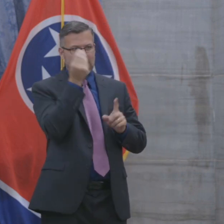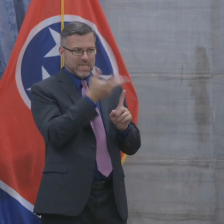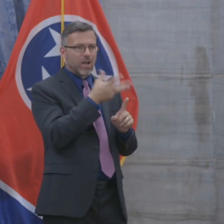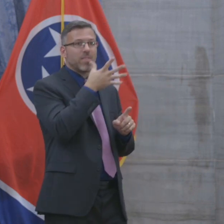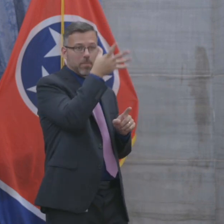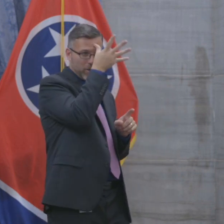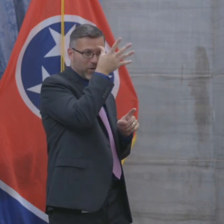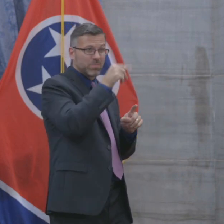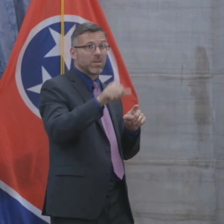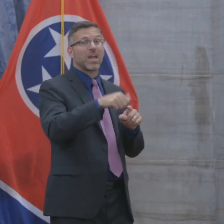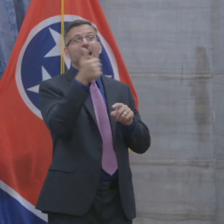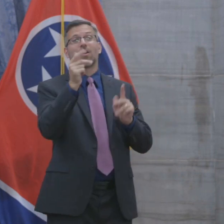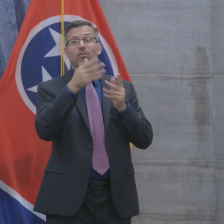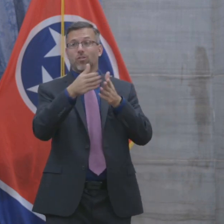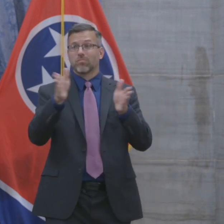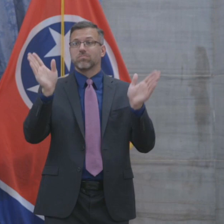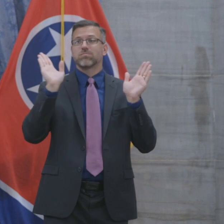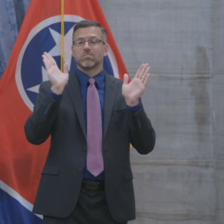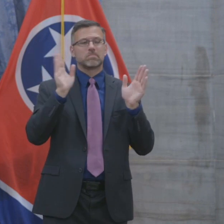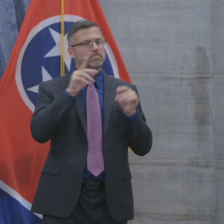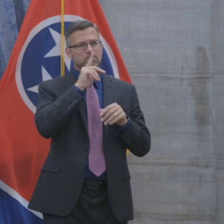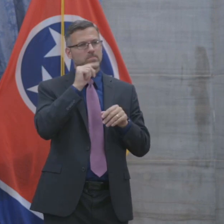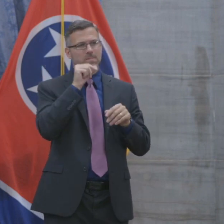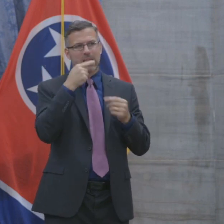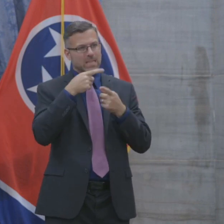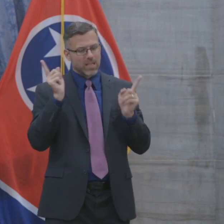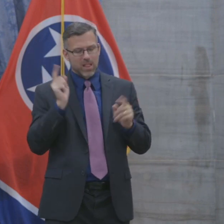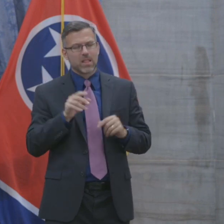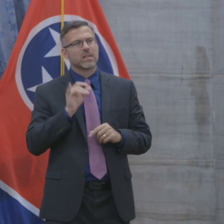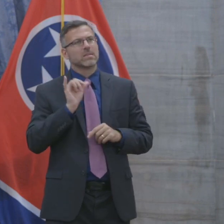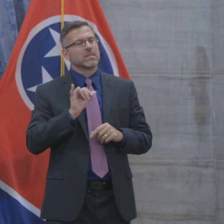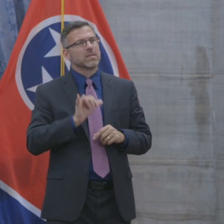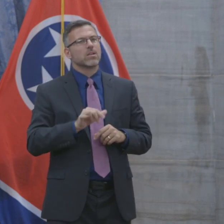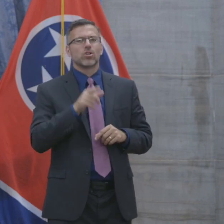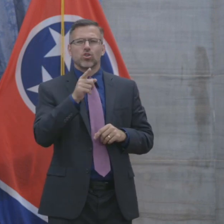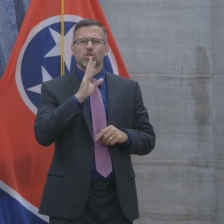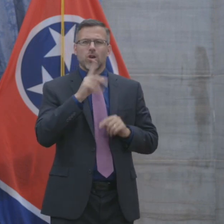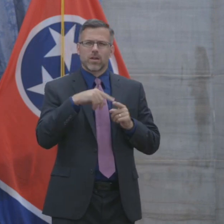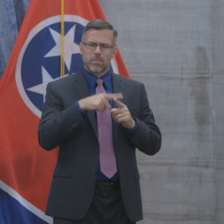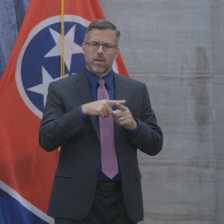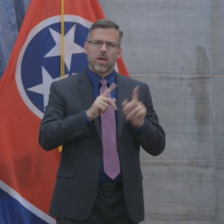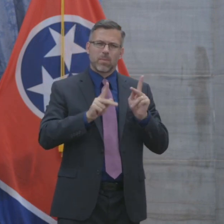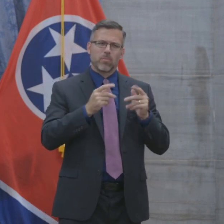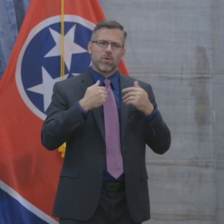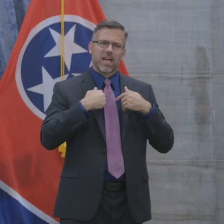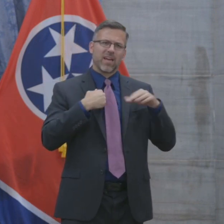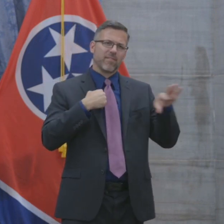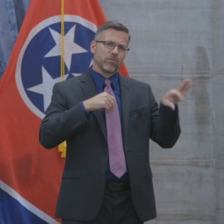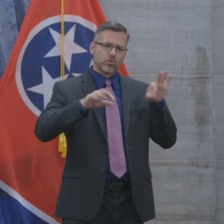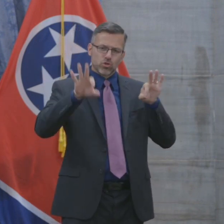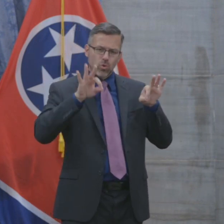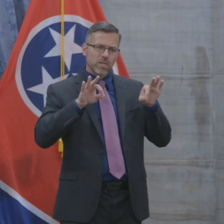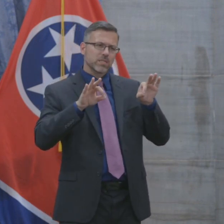level of that. So we are -- we've had conversations and are talking with other states as well to determine how best to